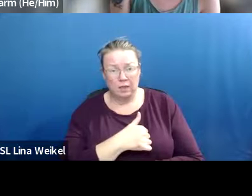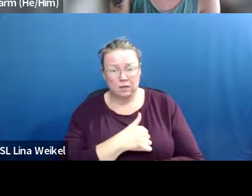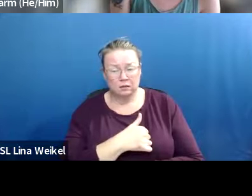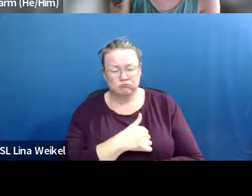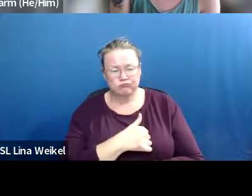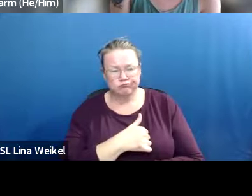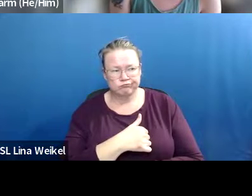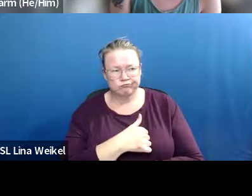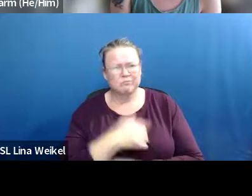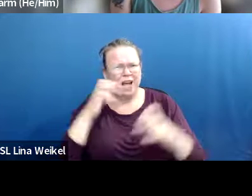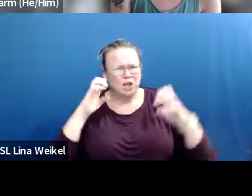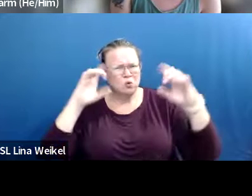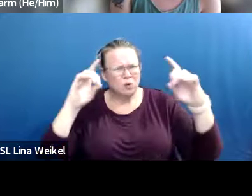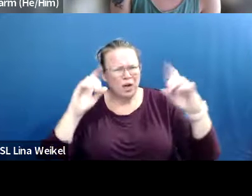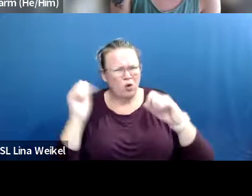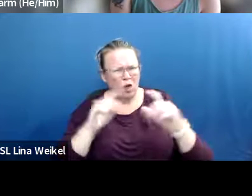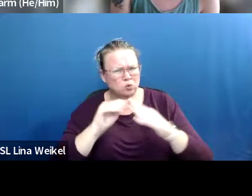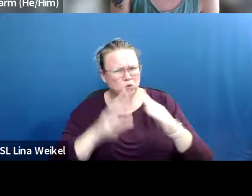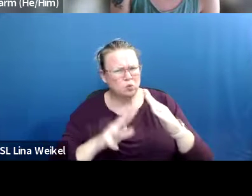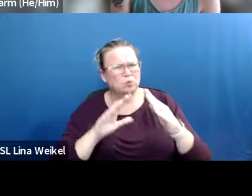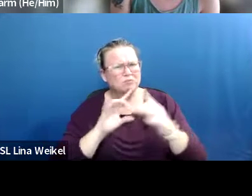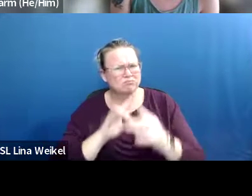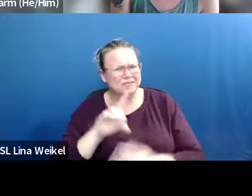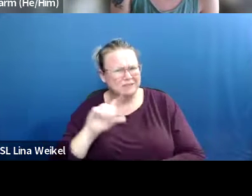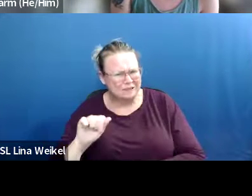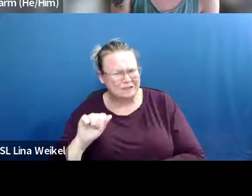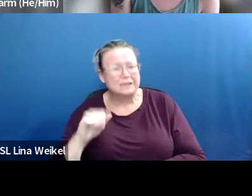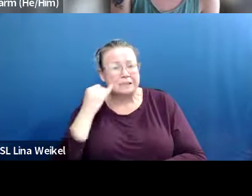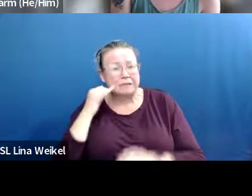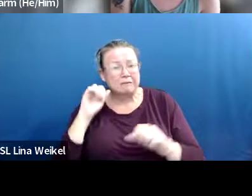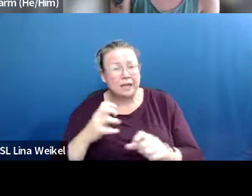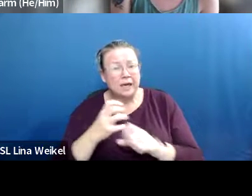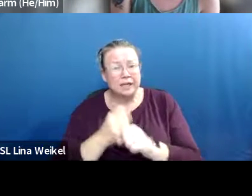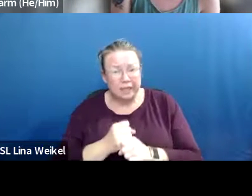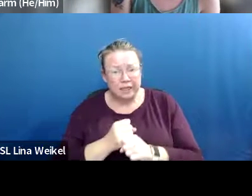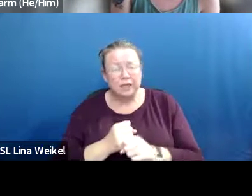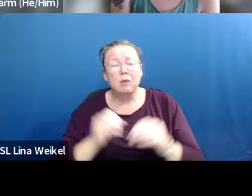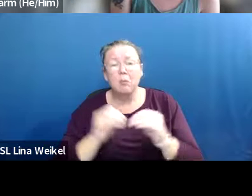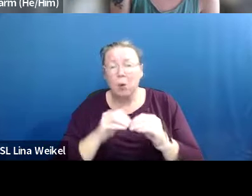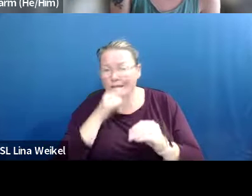Rosie Vazquez: educate all students on disabilities. And if we can get Rosie Vazquez: more kids that